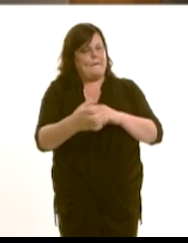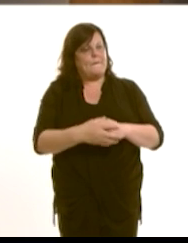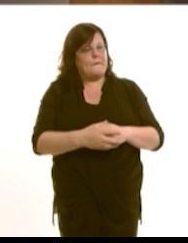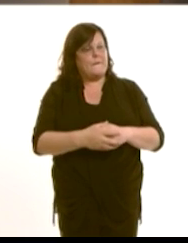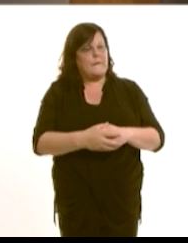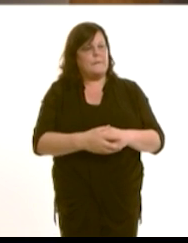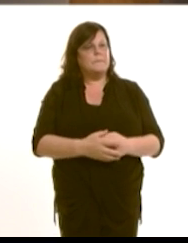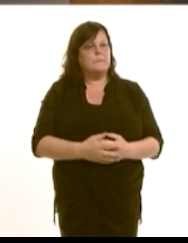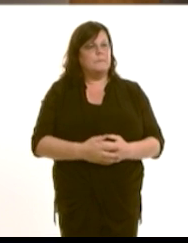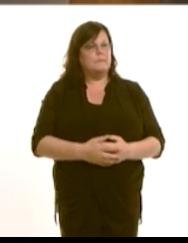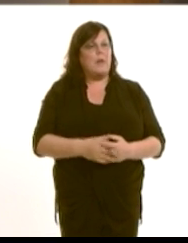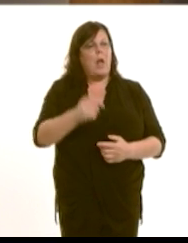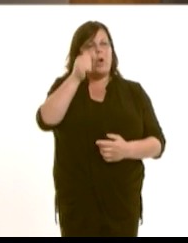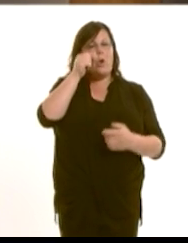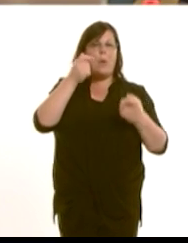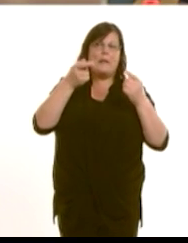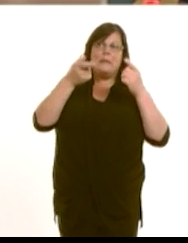I did have a senior official on Fridayó[Interruption.]